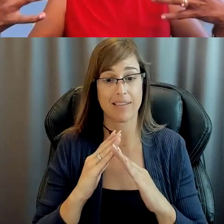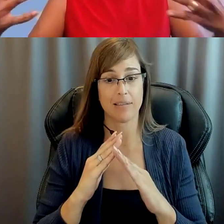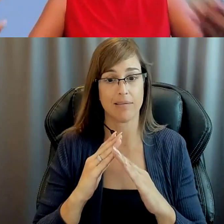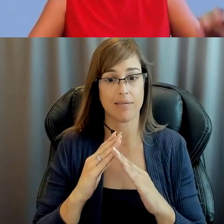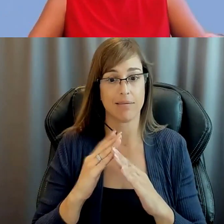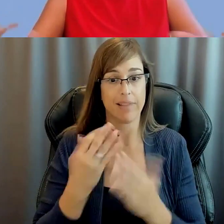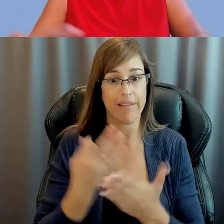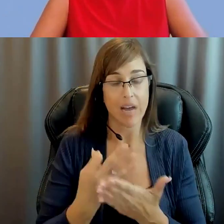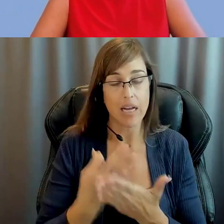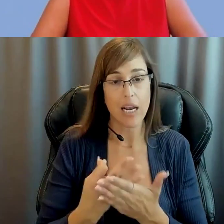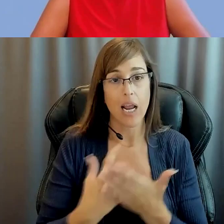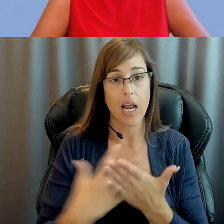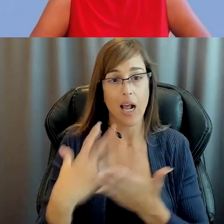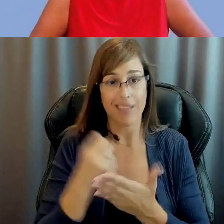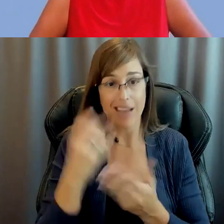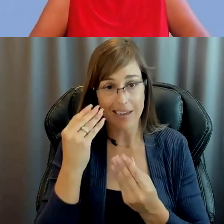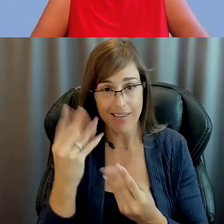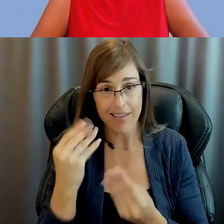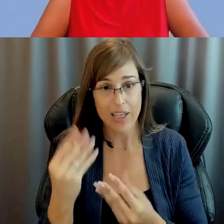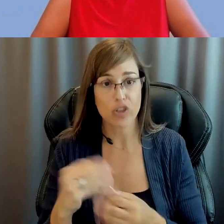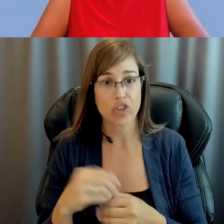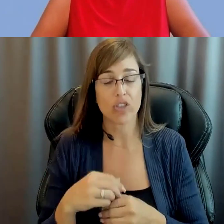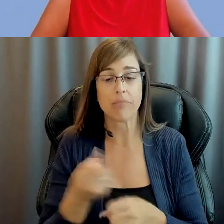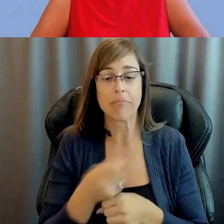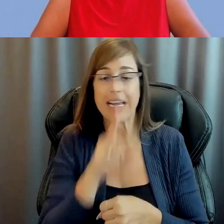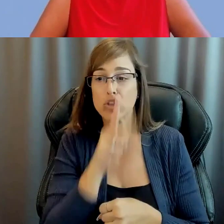and make sure the science is done with integrity.